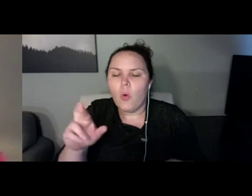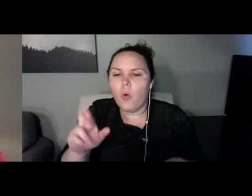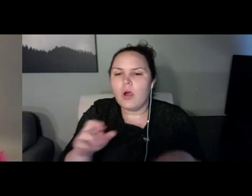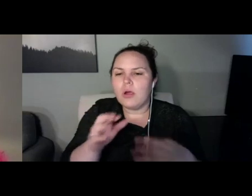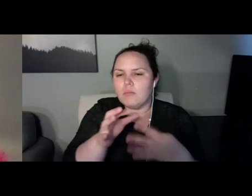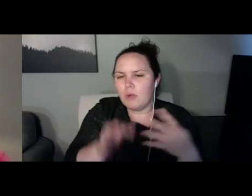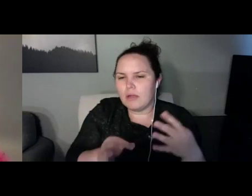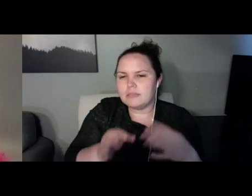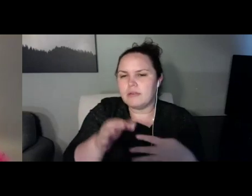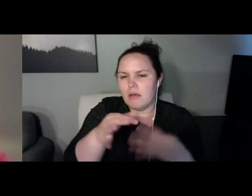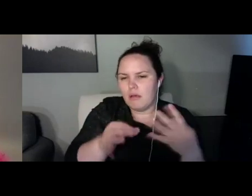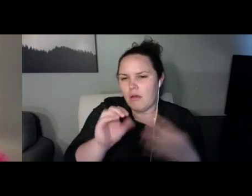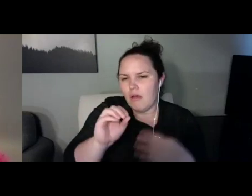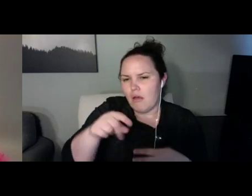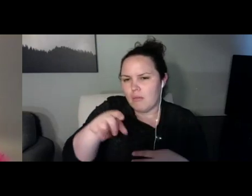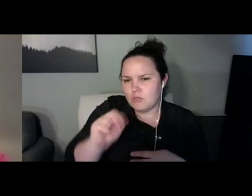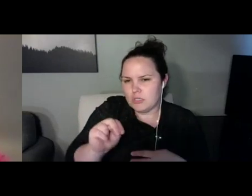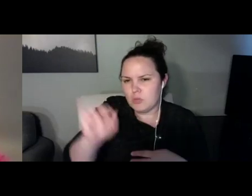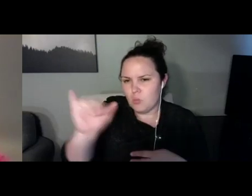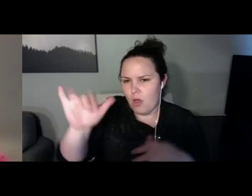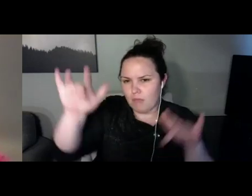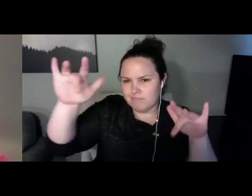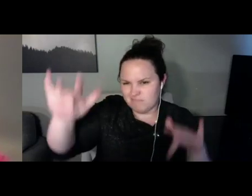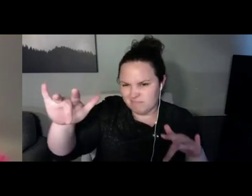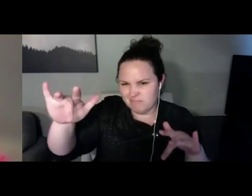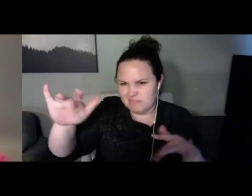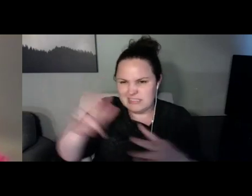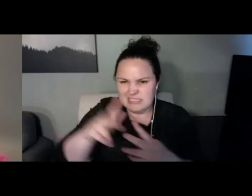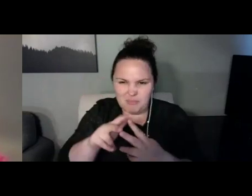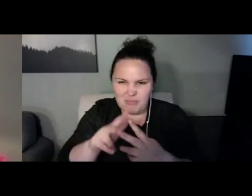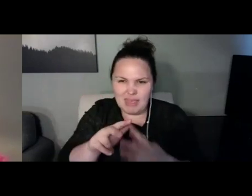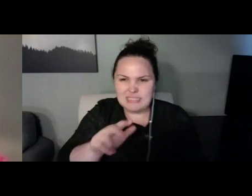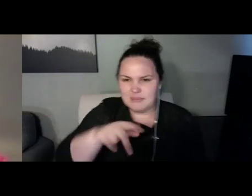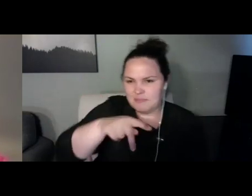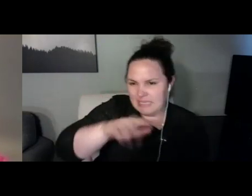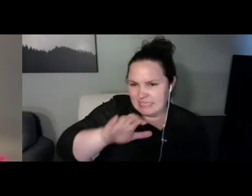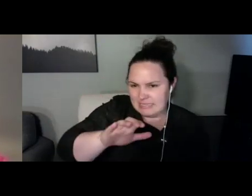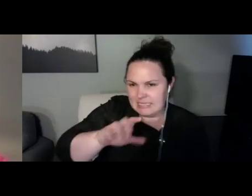And once we see that you have a question, we will invite you on to the screen so that